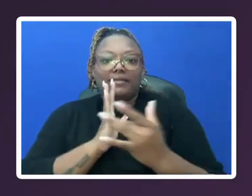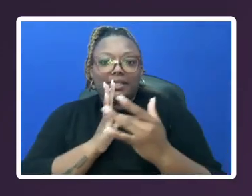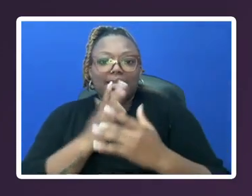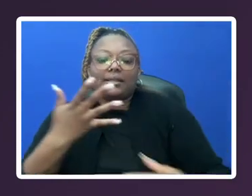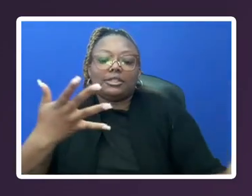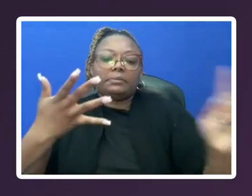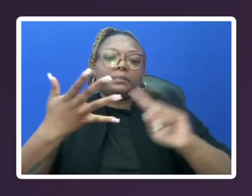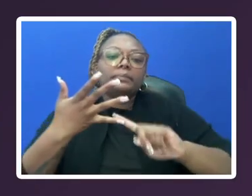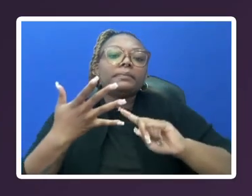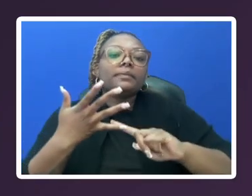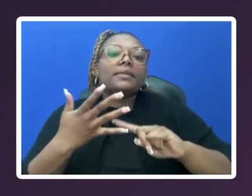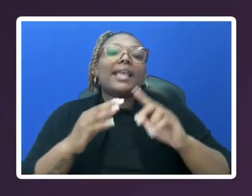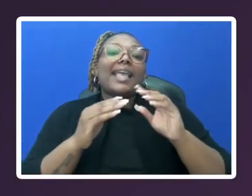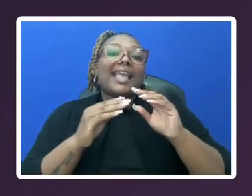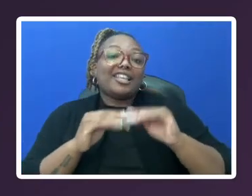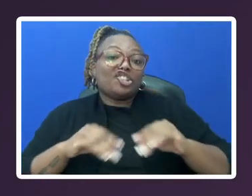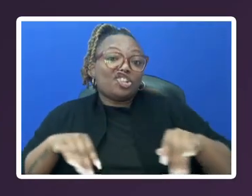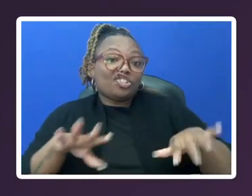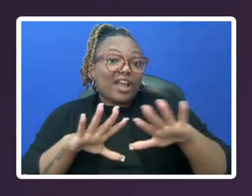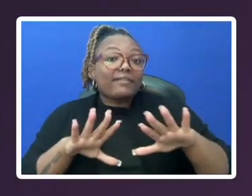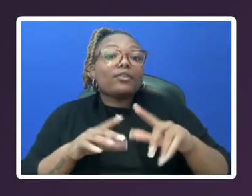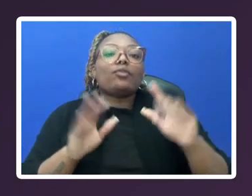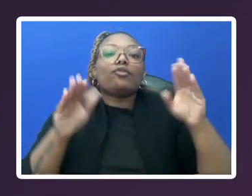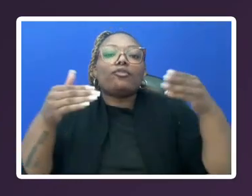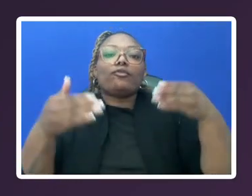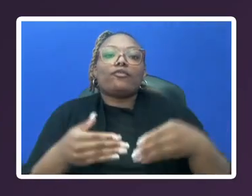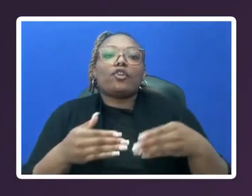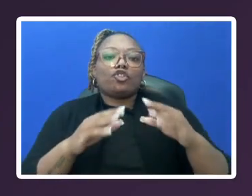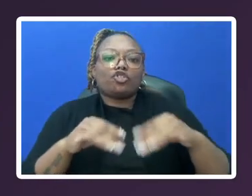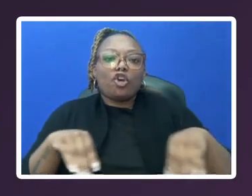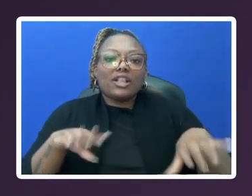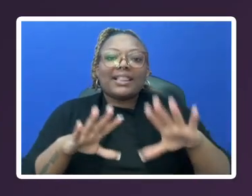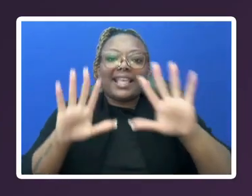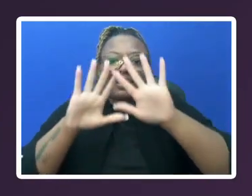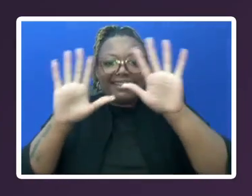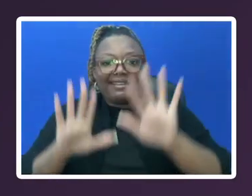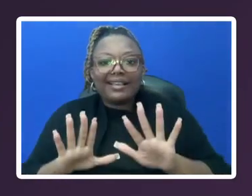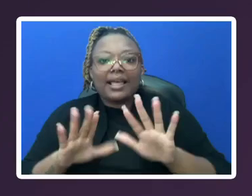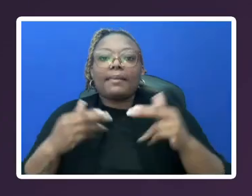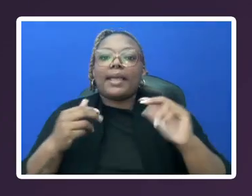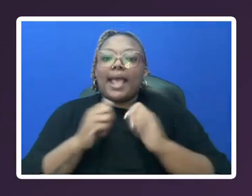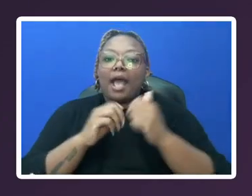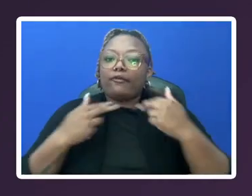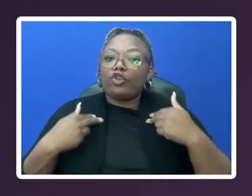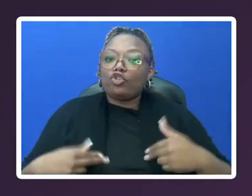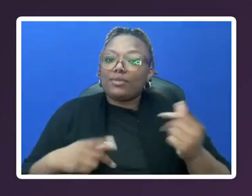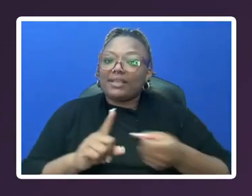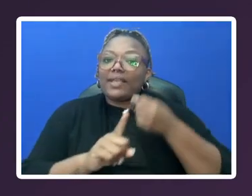geographical lens focuses on land and climate and how humans have impacted the environment.